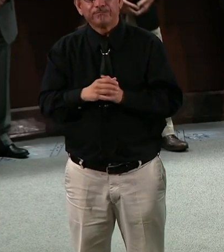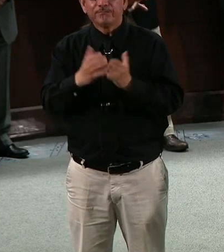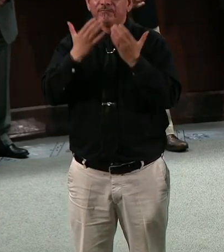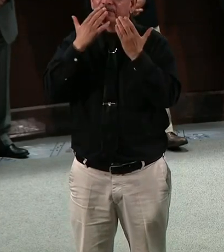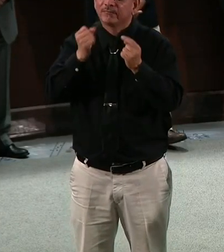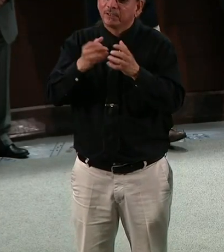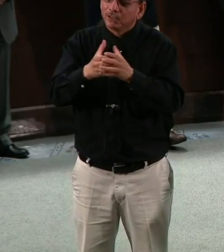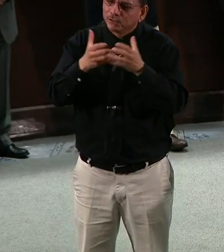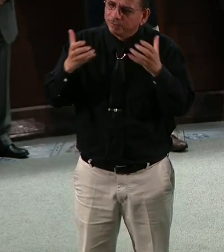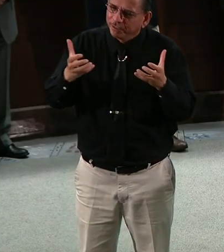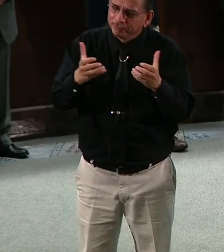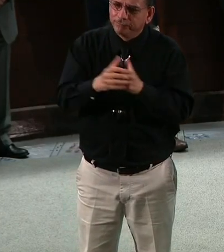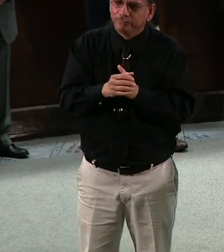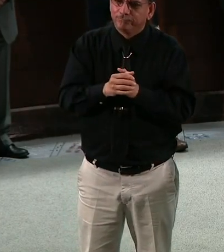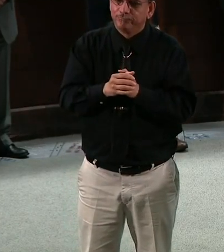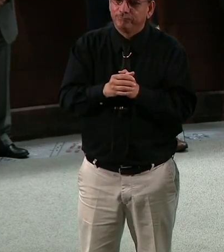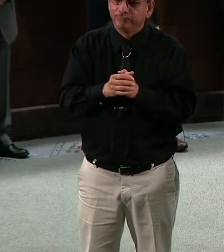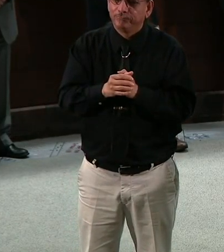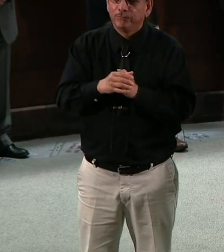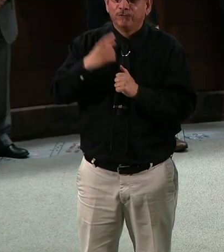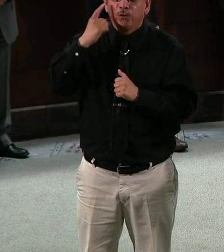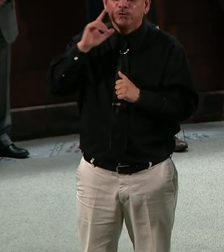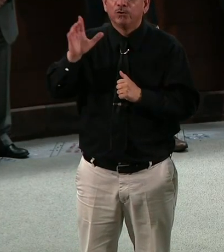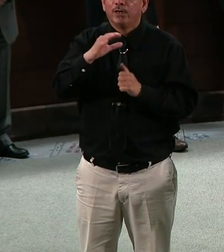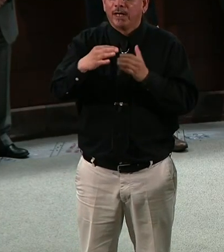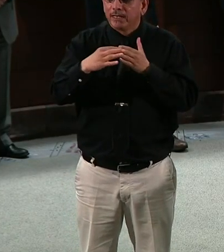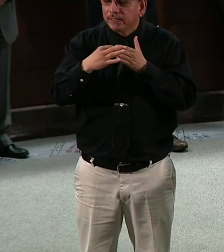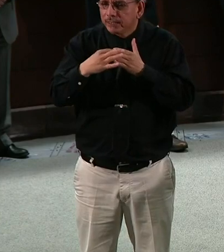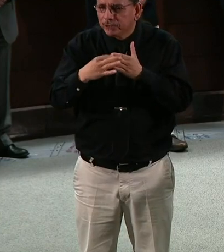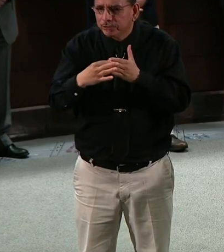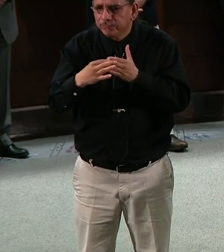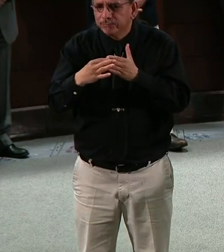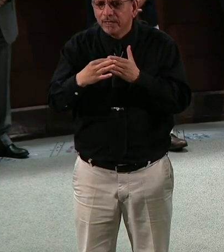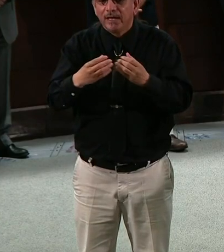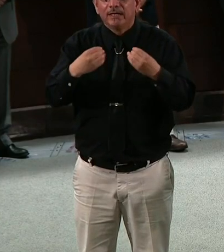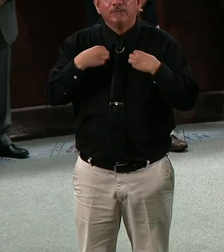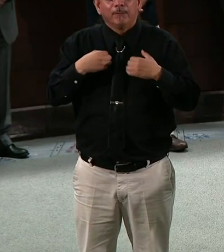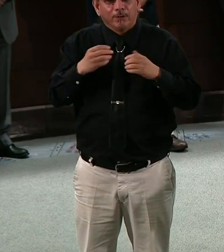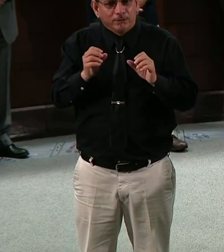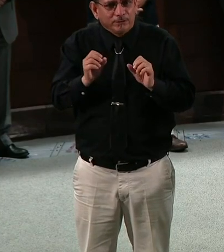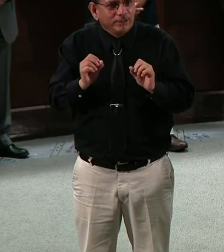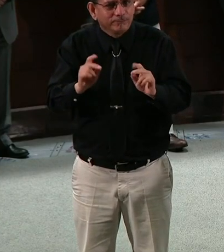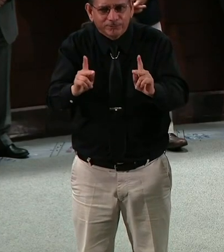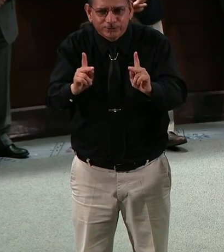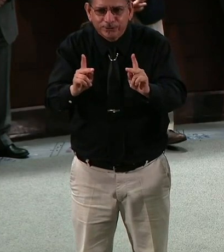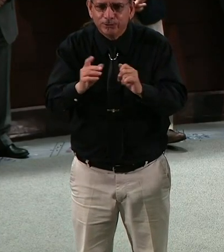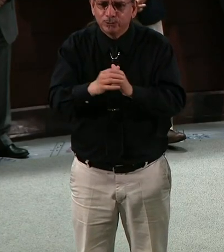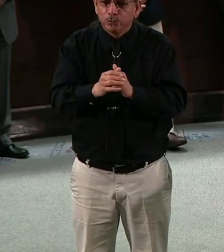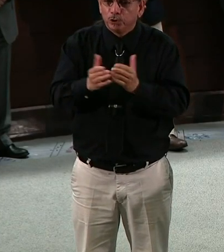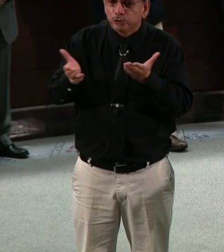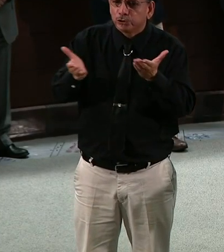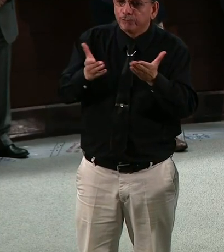TO LET YOU KNOW BISA OF BOARD.